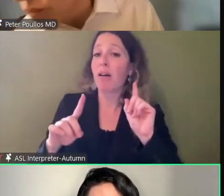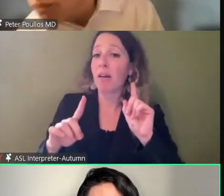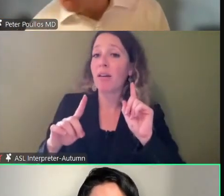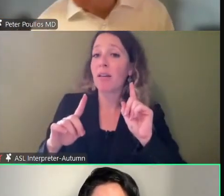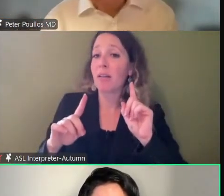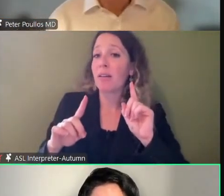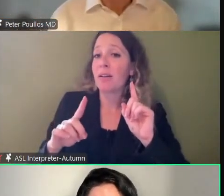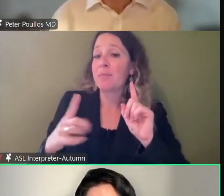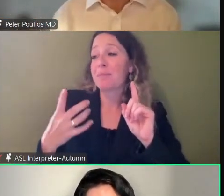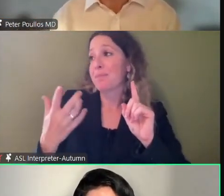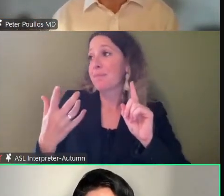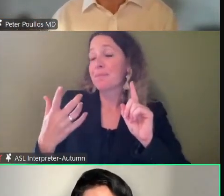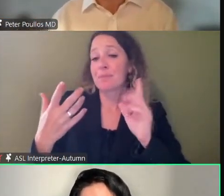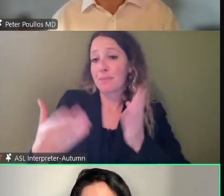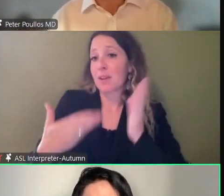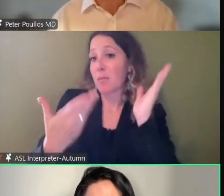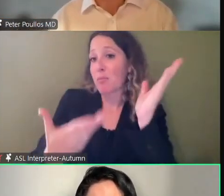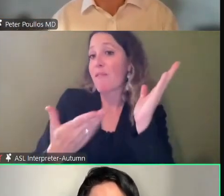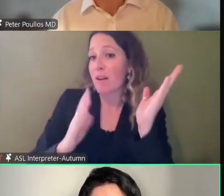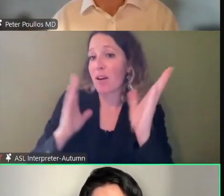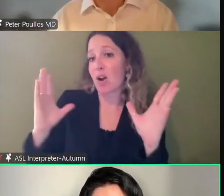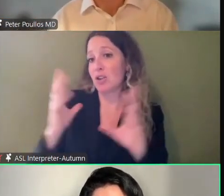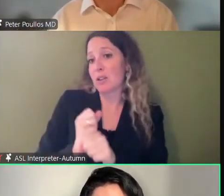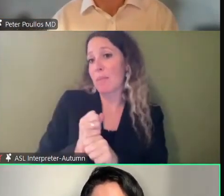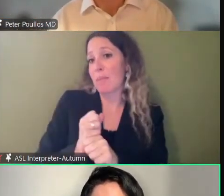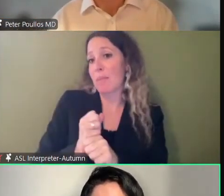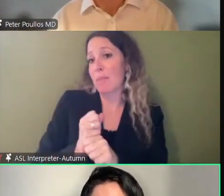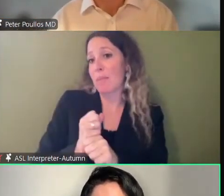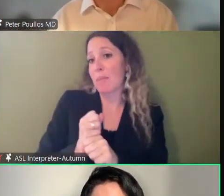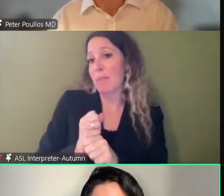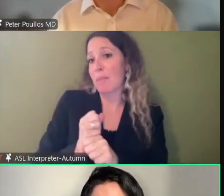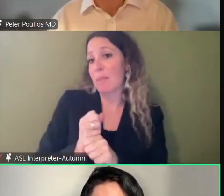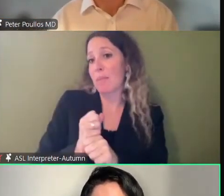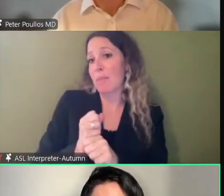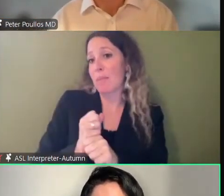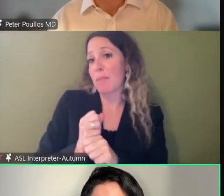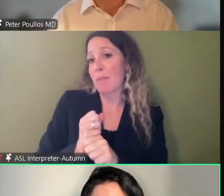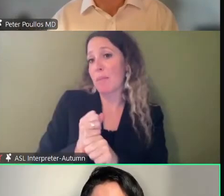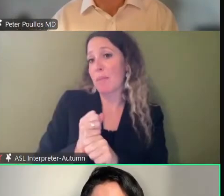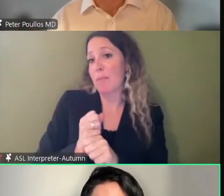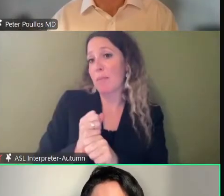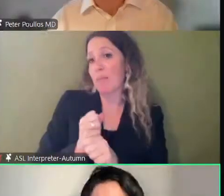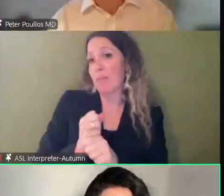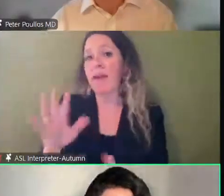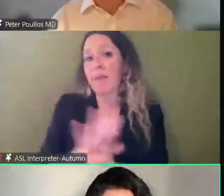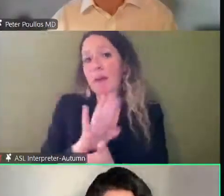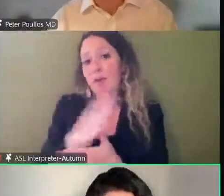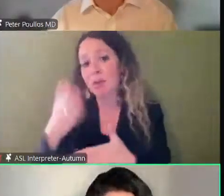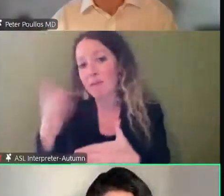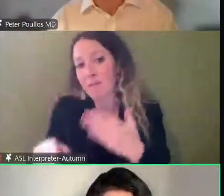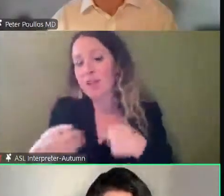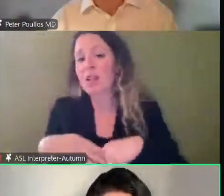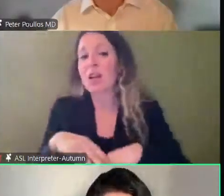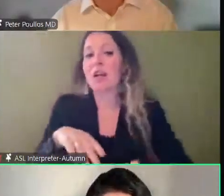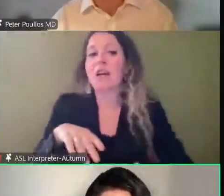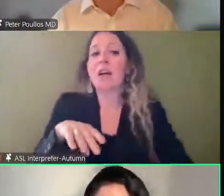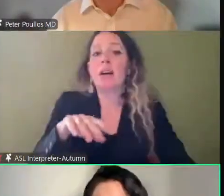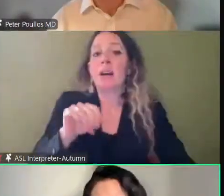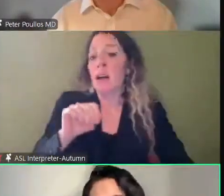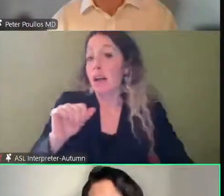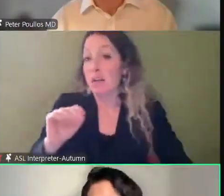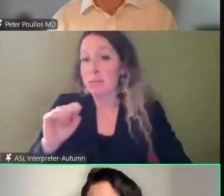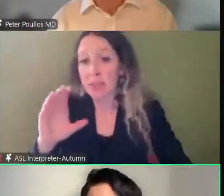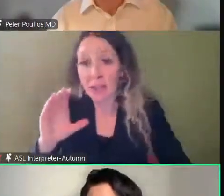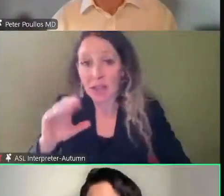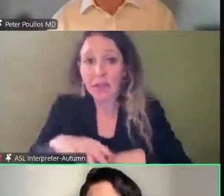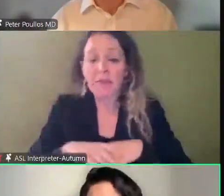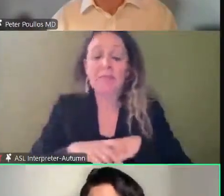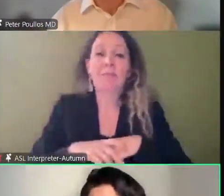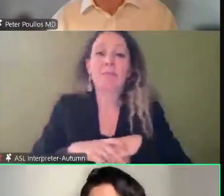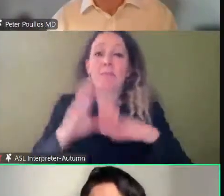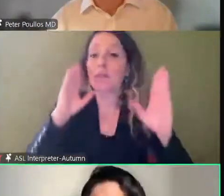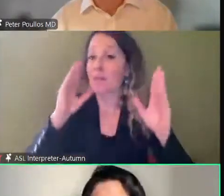them, sometime after our white paper is finished. Has begun focusing on this topic already,